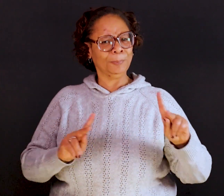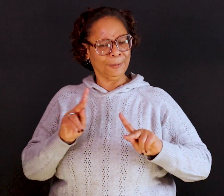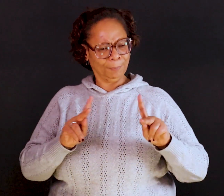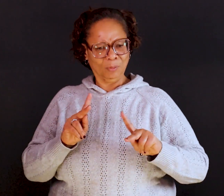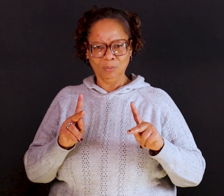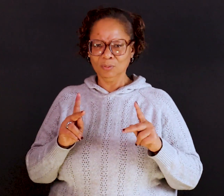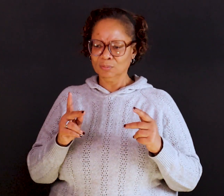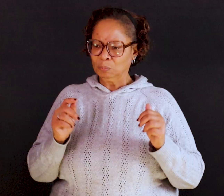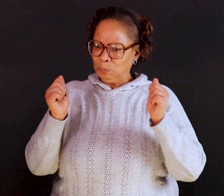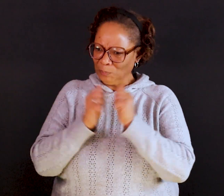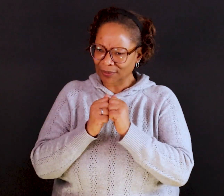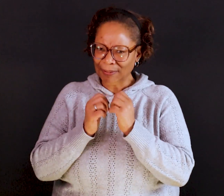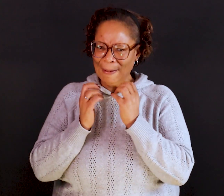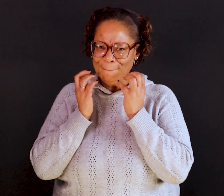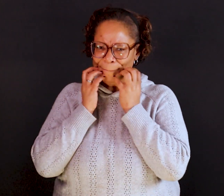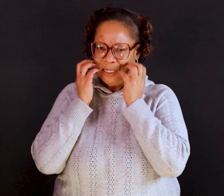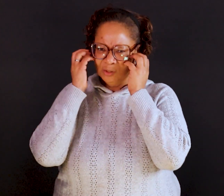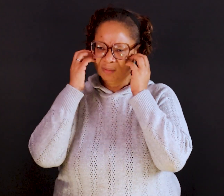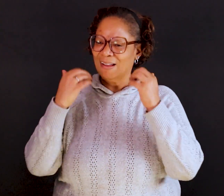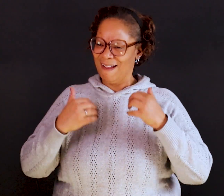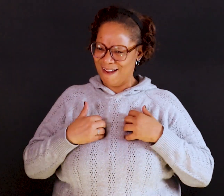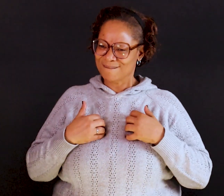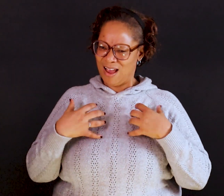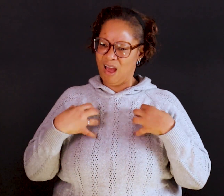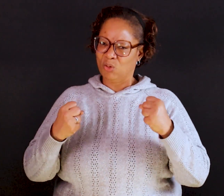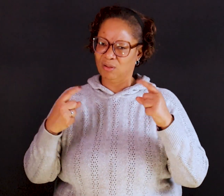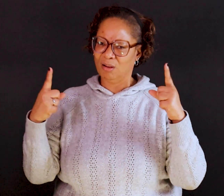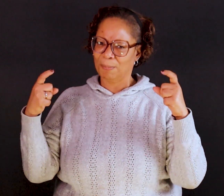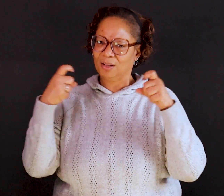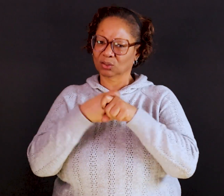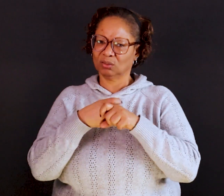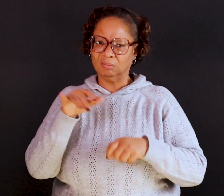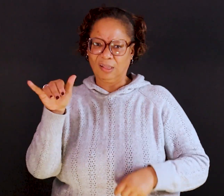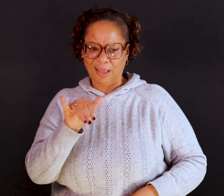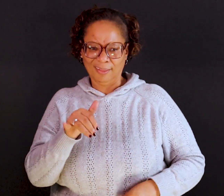Many people with Measles have complications